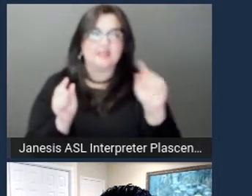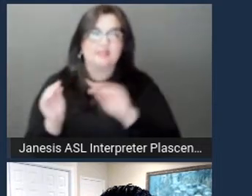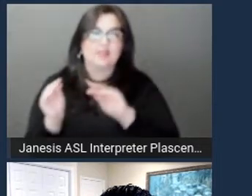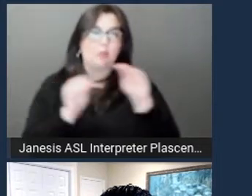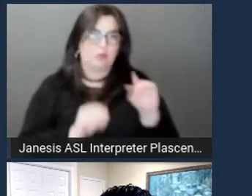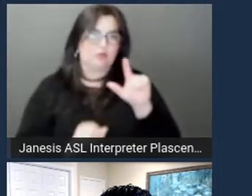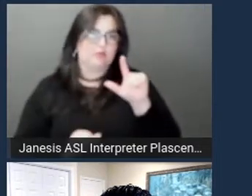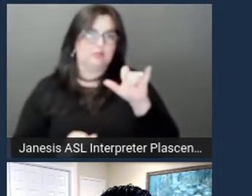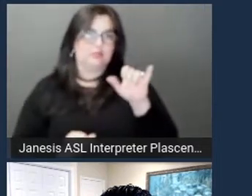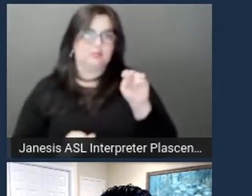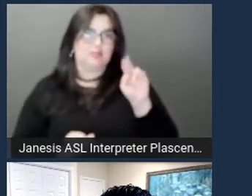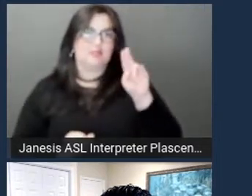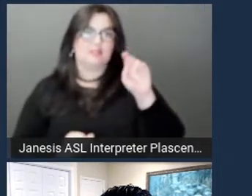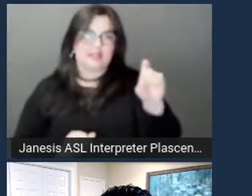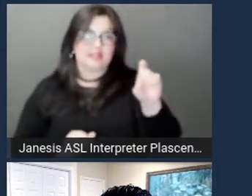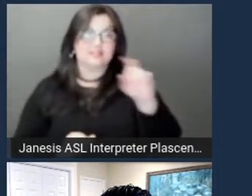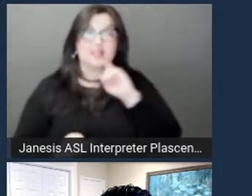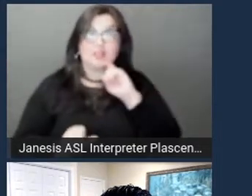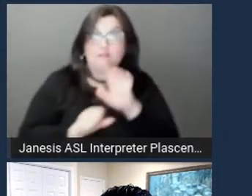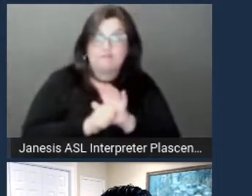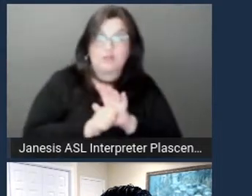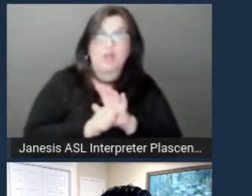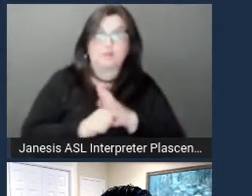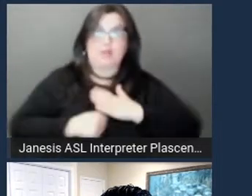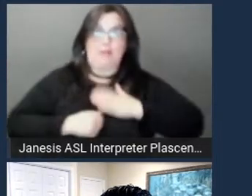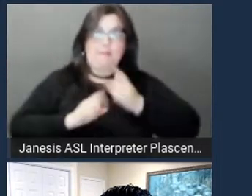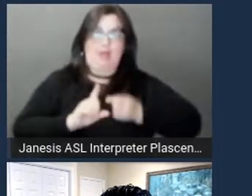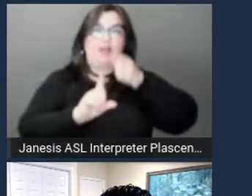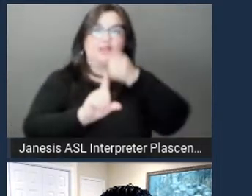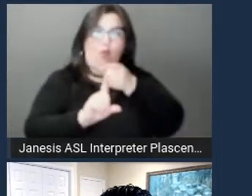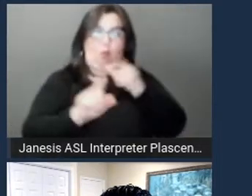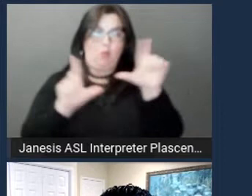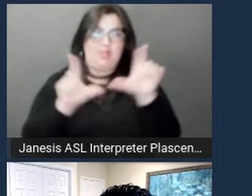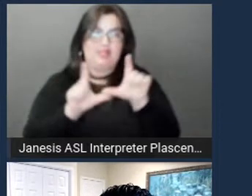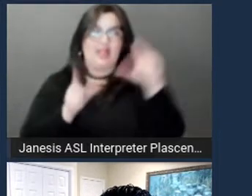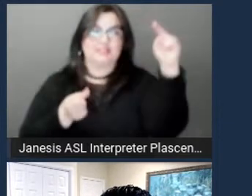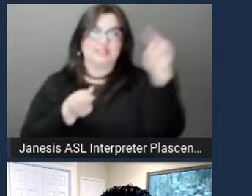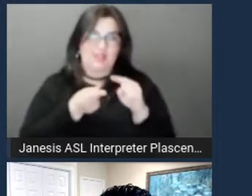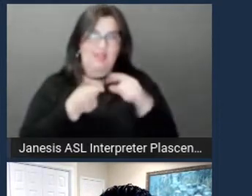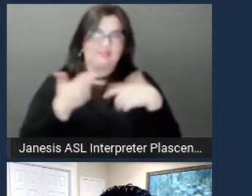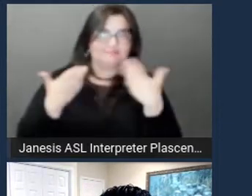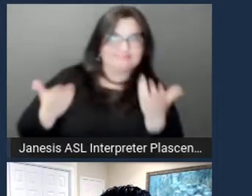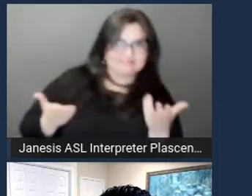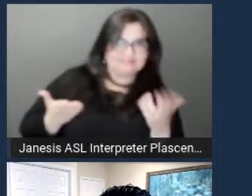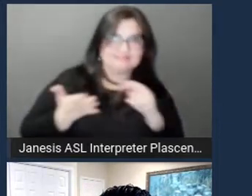this confirms with my goal of license reduction and hence, this is the top recommendation.